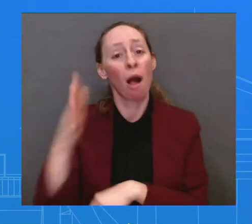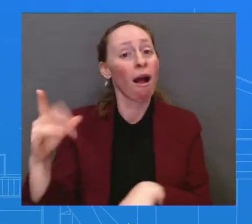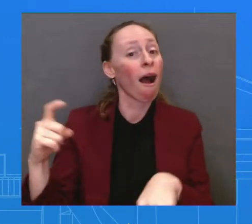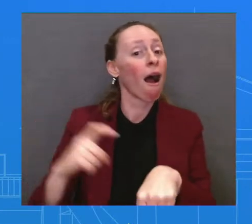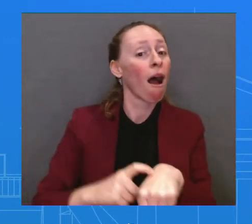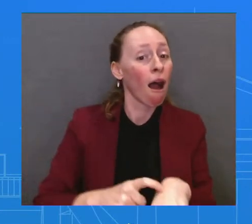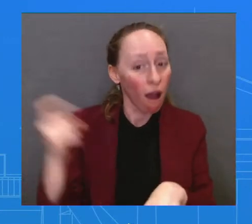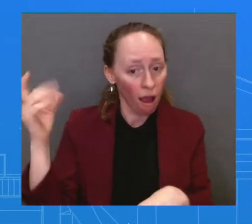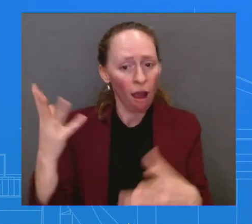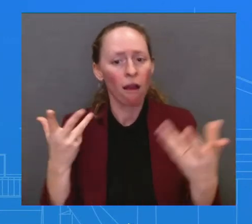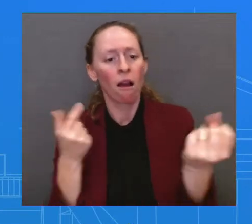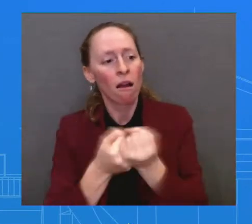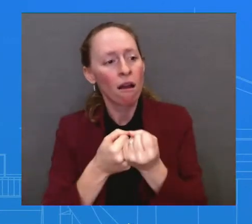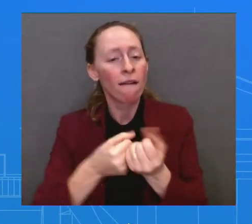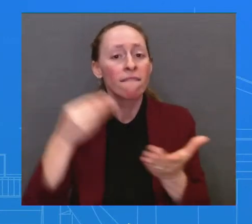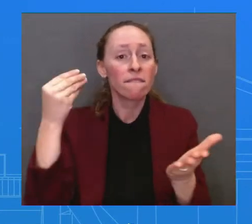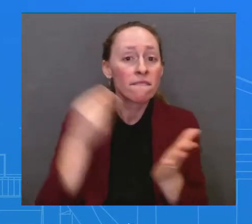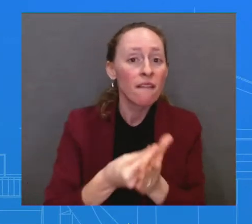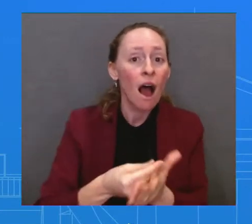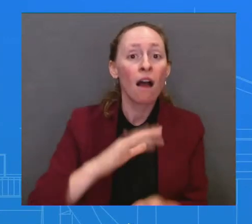Now, I did have the opportunity to see the --